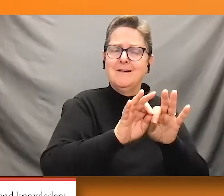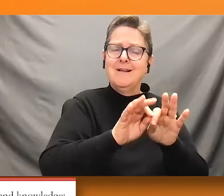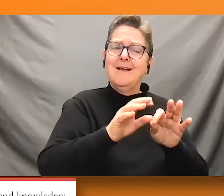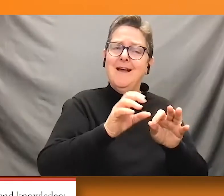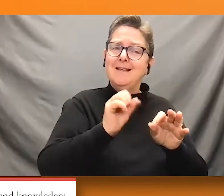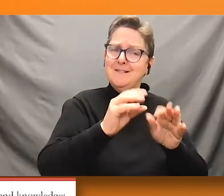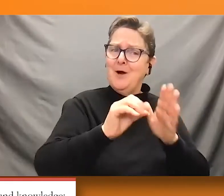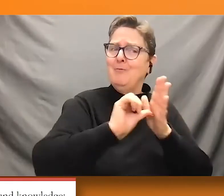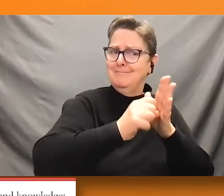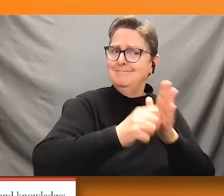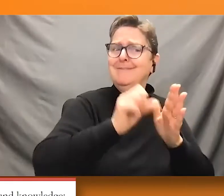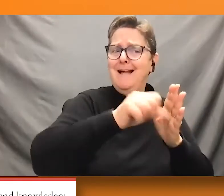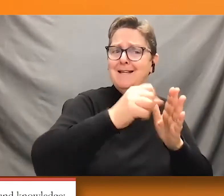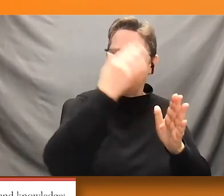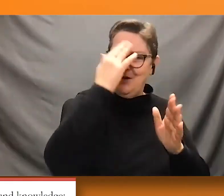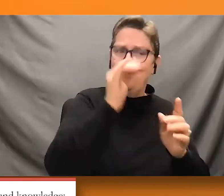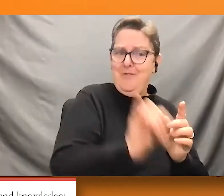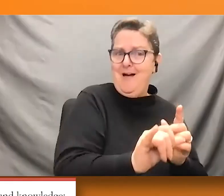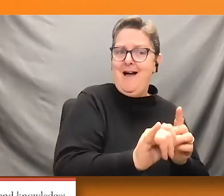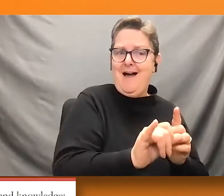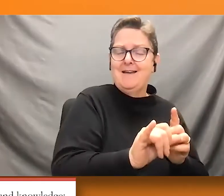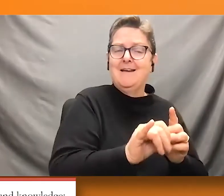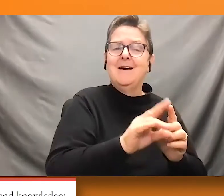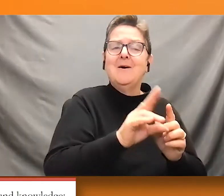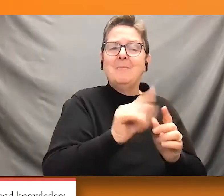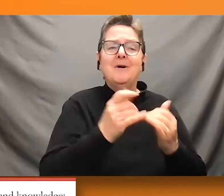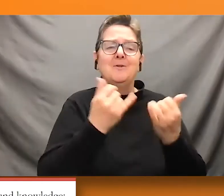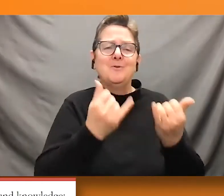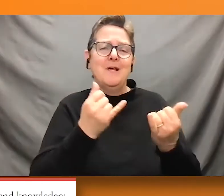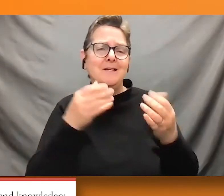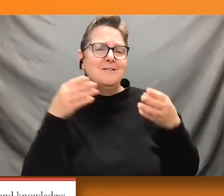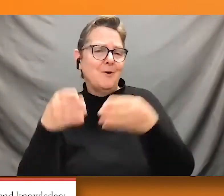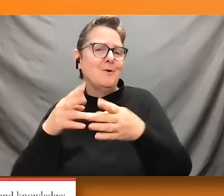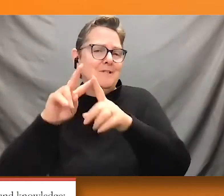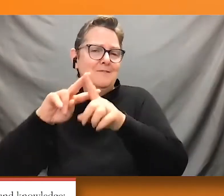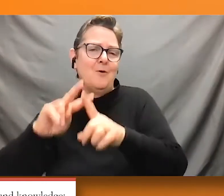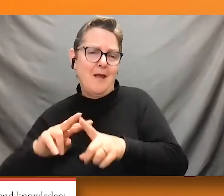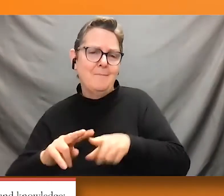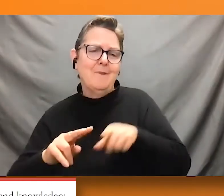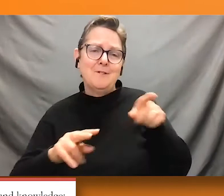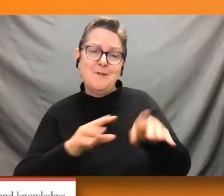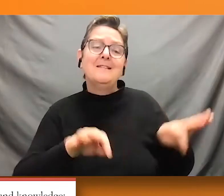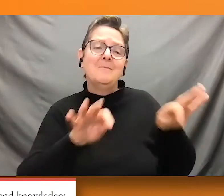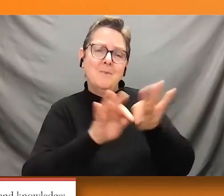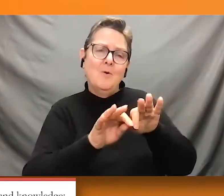No, I'm gonna talk about one of them and then we'll go into vocabulary more specifically, but